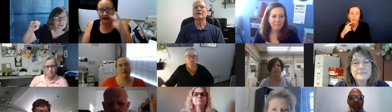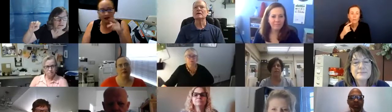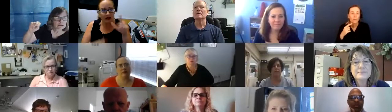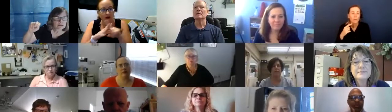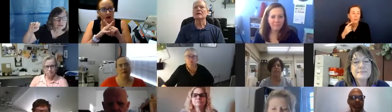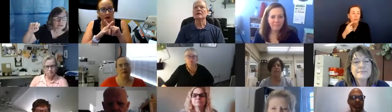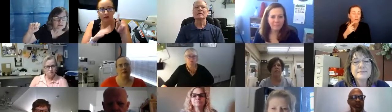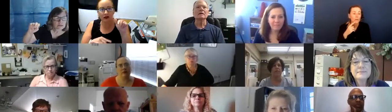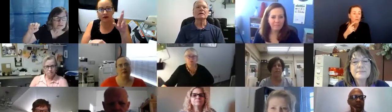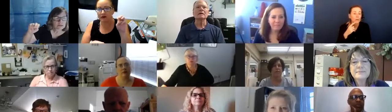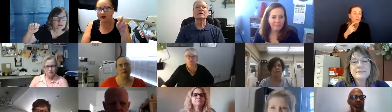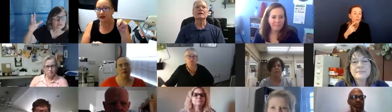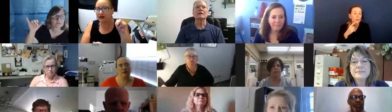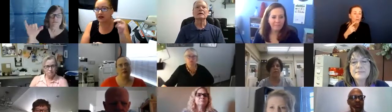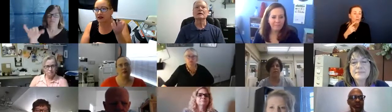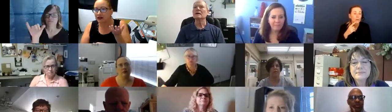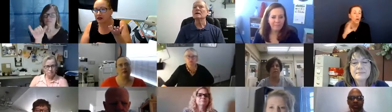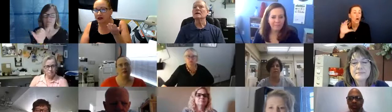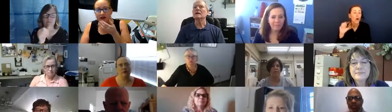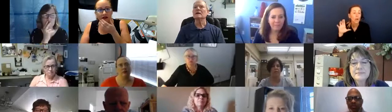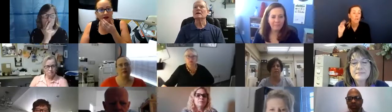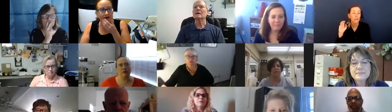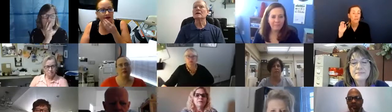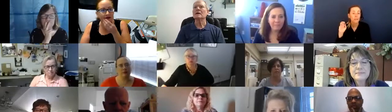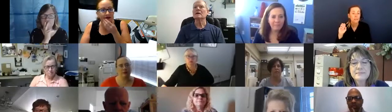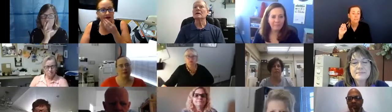Amy: I don't know. She did not show up. Letha: Oh...